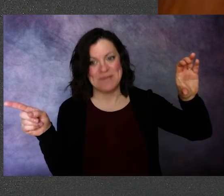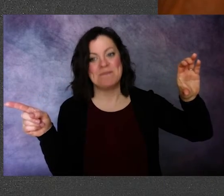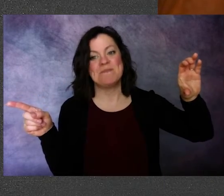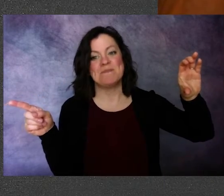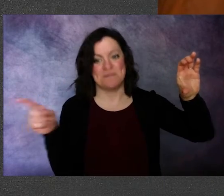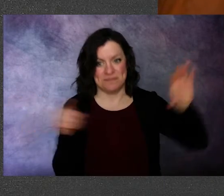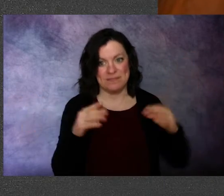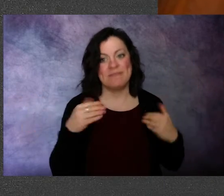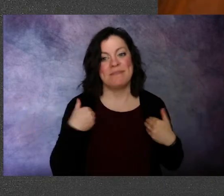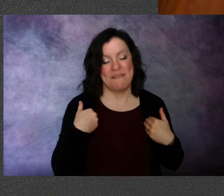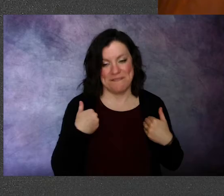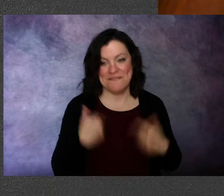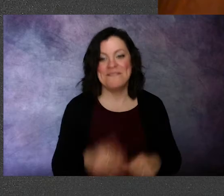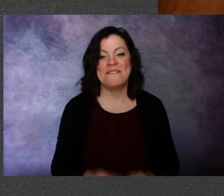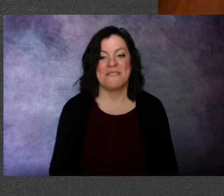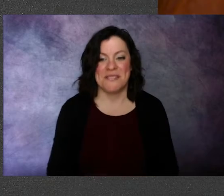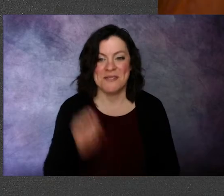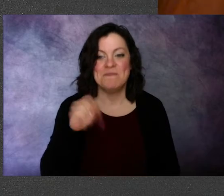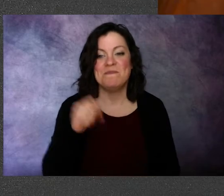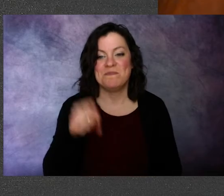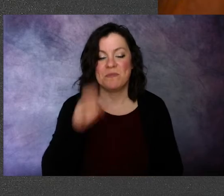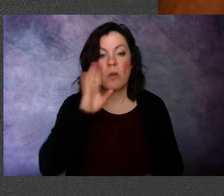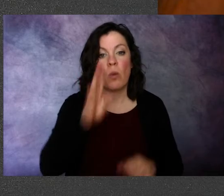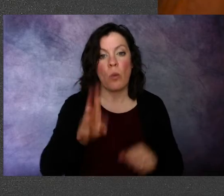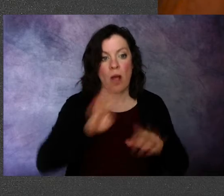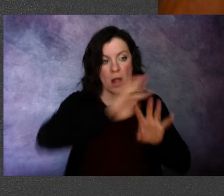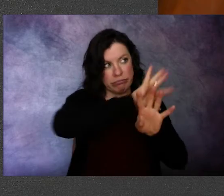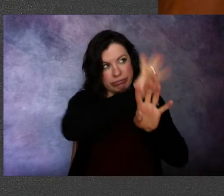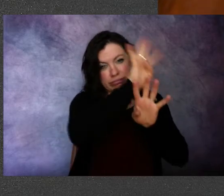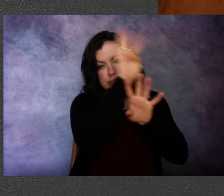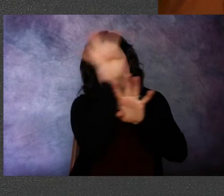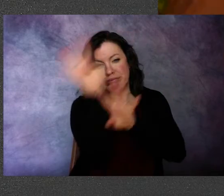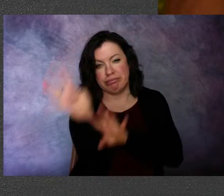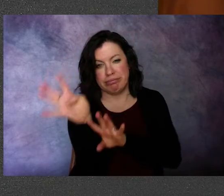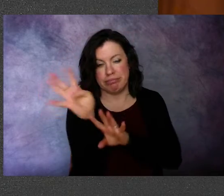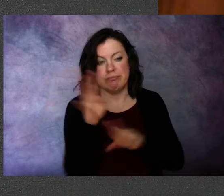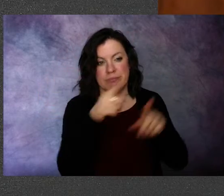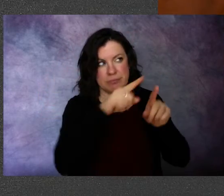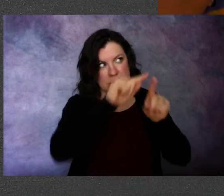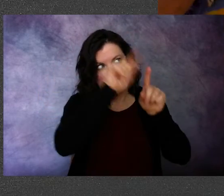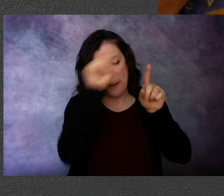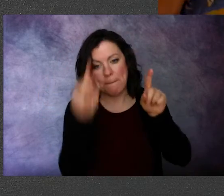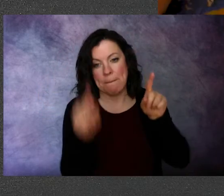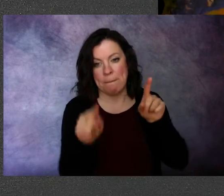and we're gonna put our stegosaurus plates up here. So, we're gonna put this to the side.